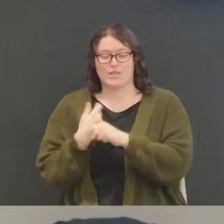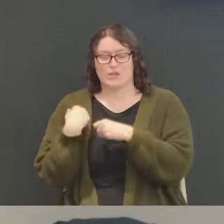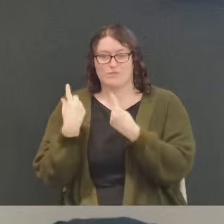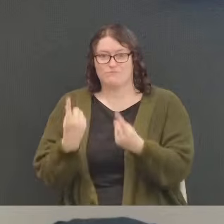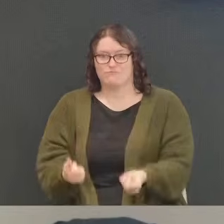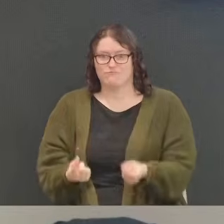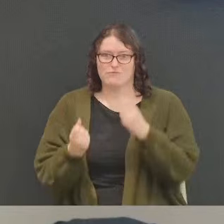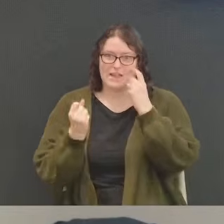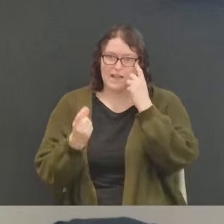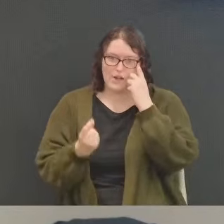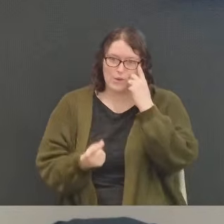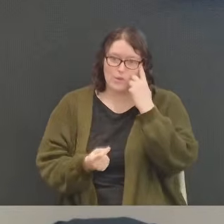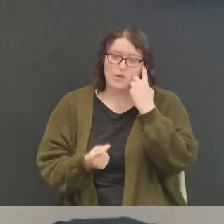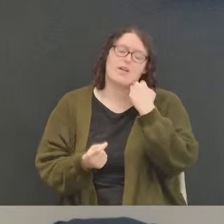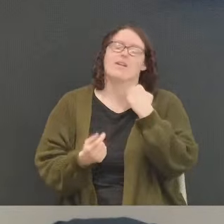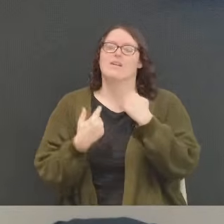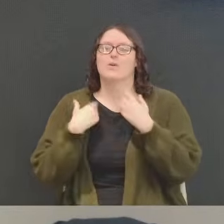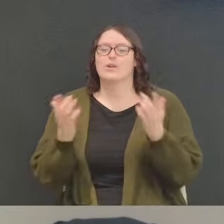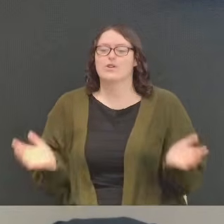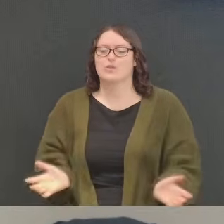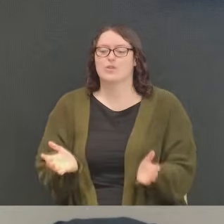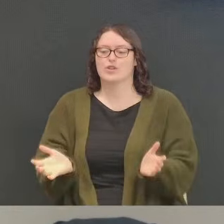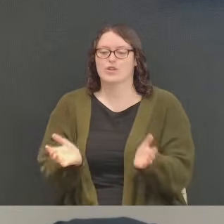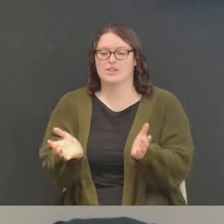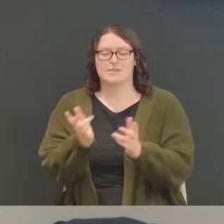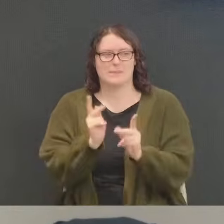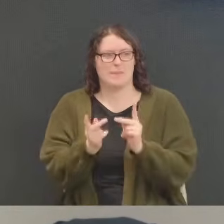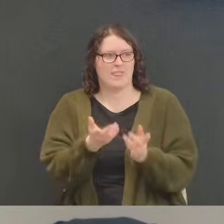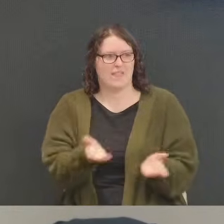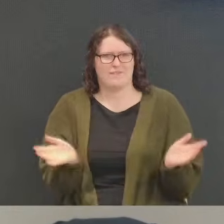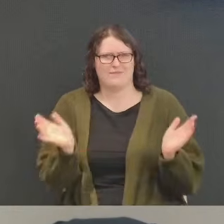encouragement to those that were there. I don't think I really needed to. They were anxious